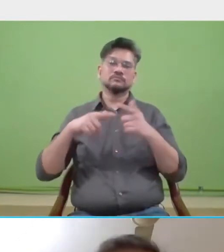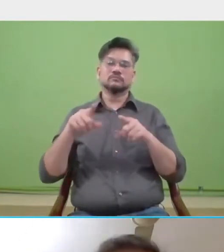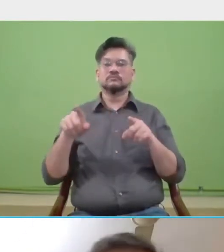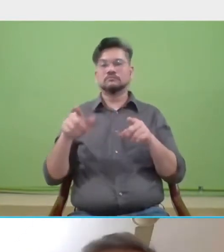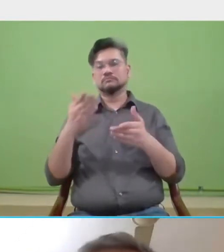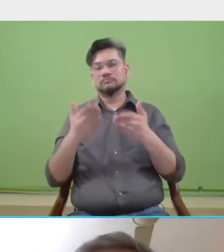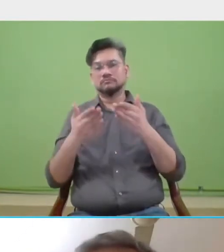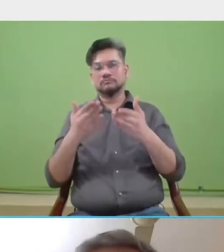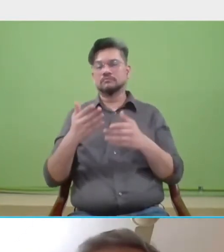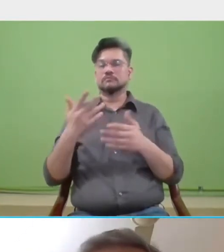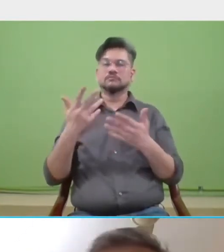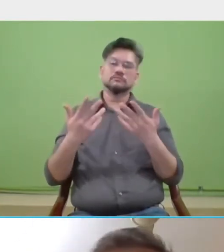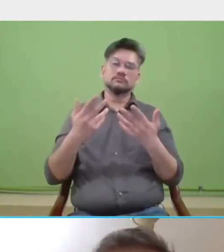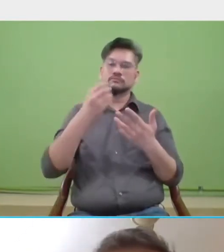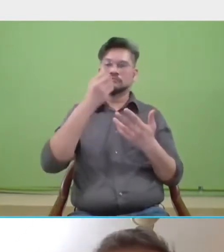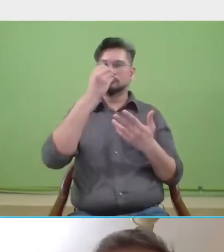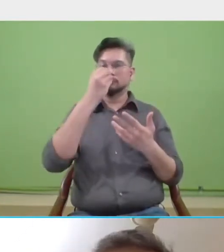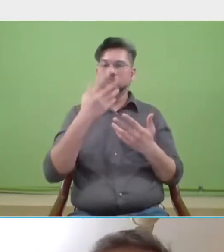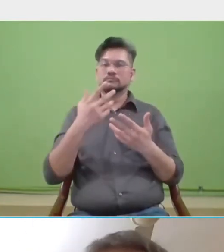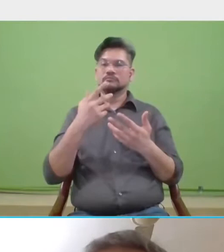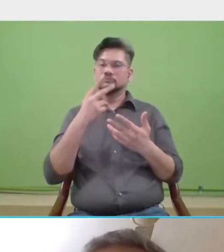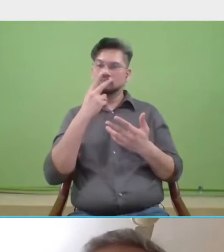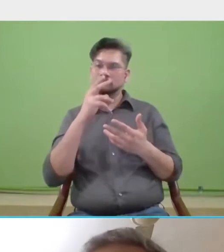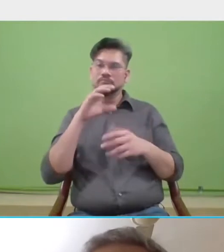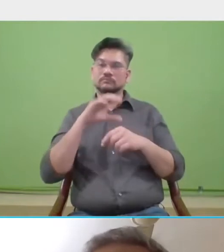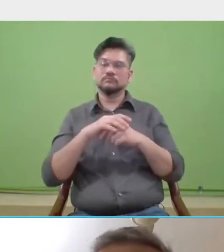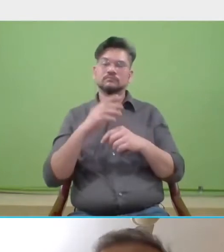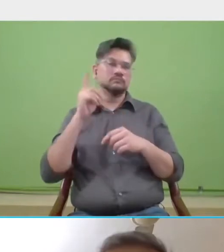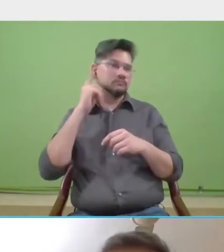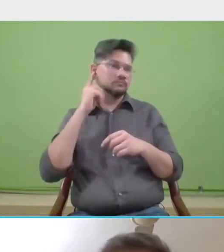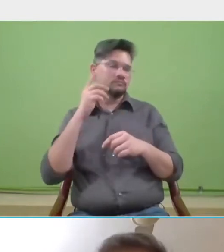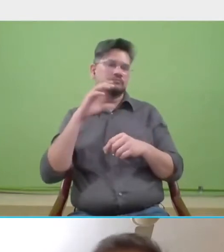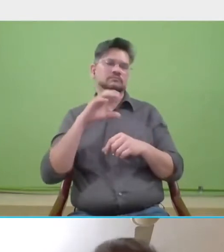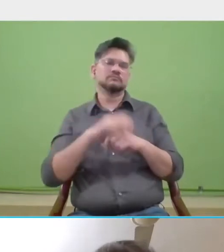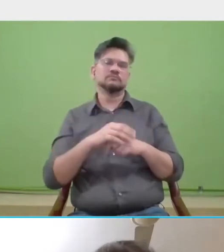easy to figure out within a few hours couple of hours or something figure out more or less so